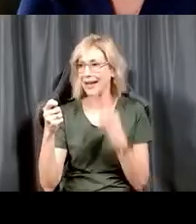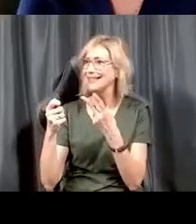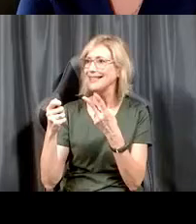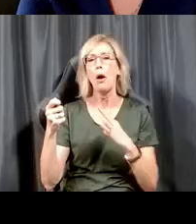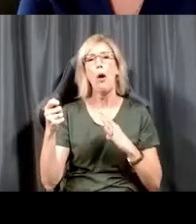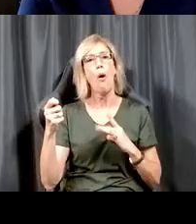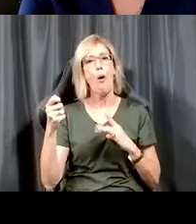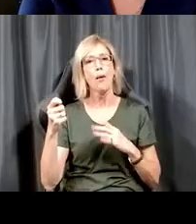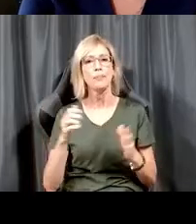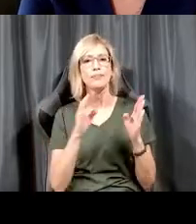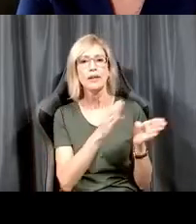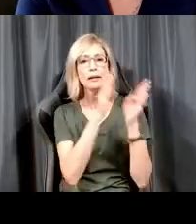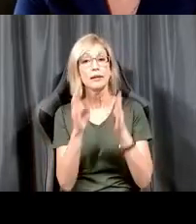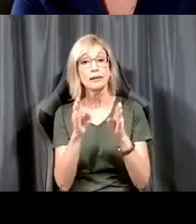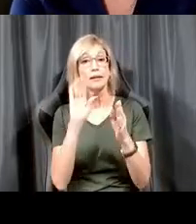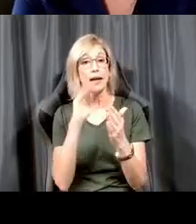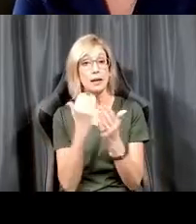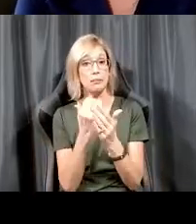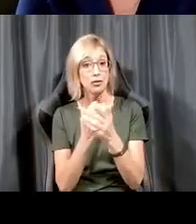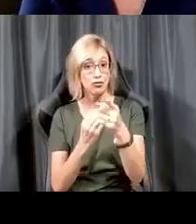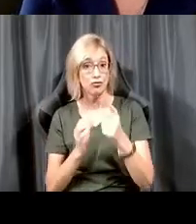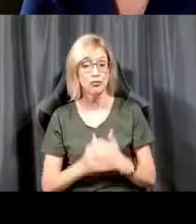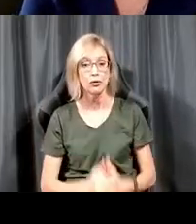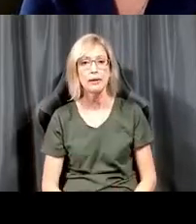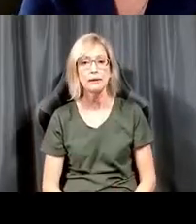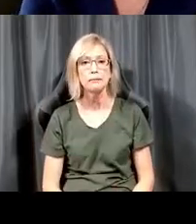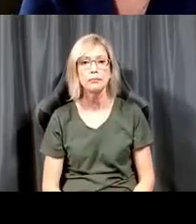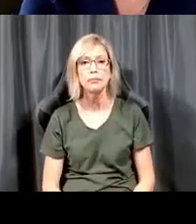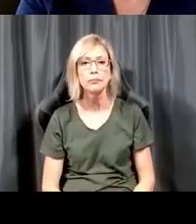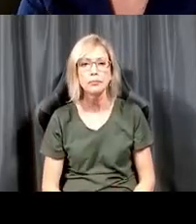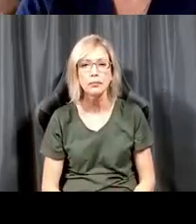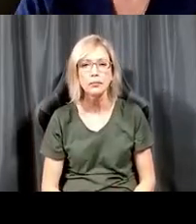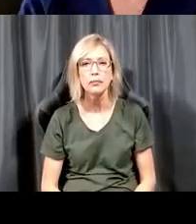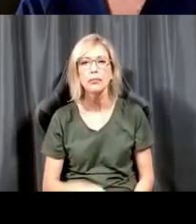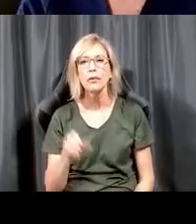Second picture here is actually a vibrating oral sti s oral STIM device.